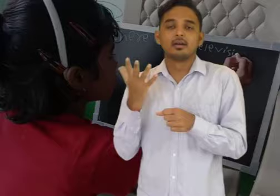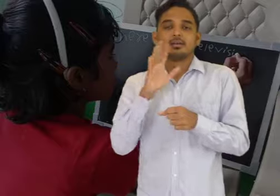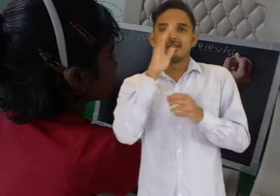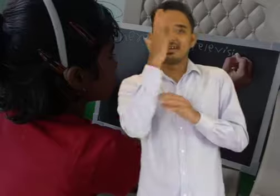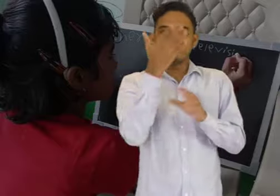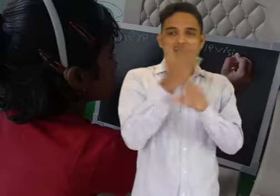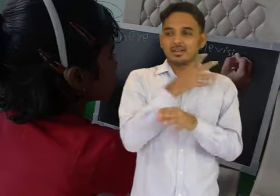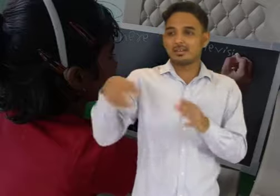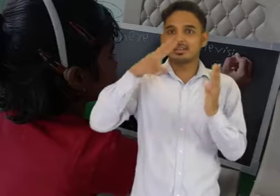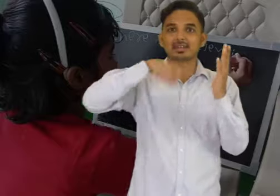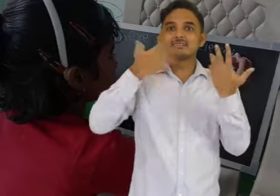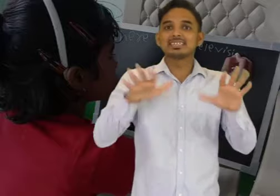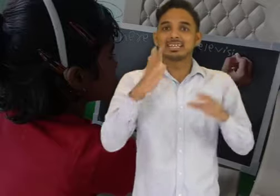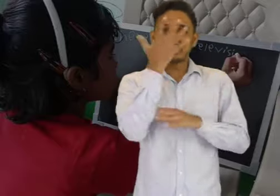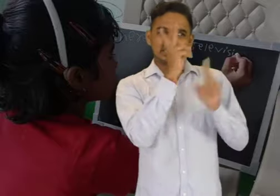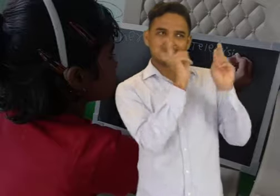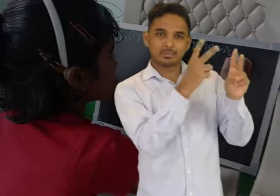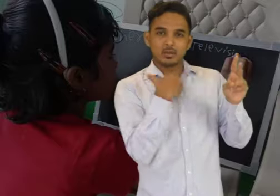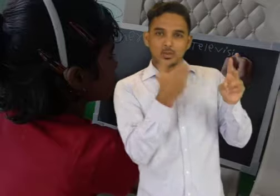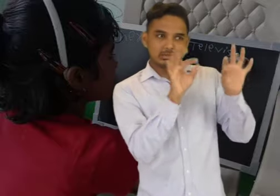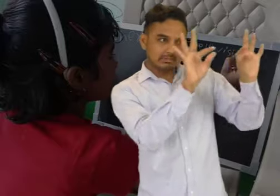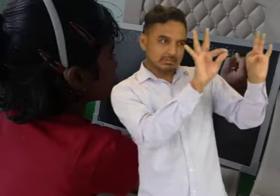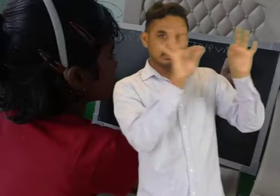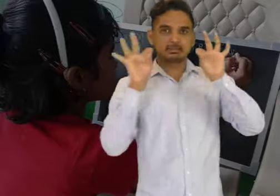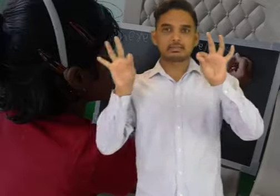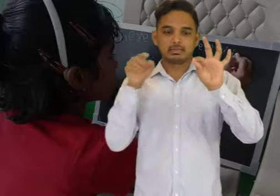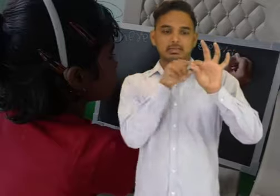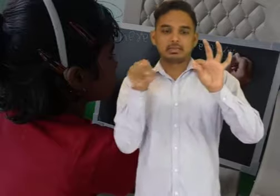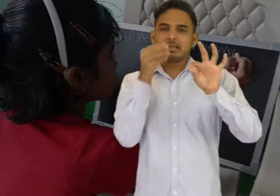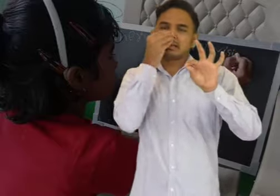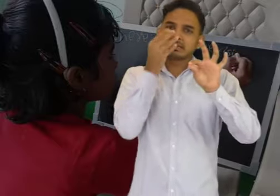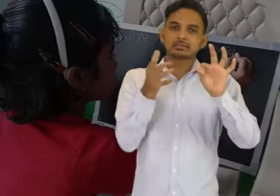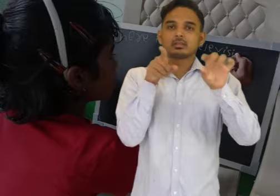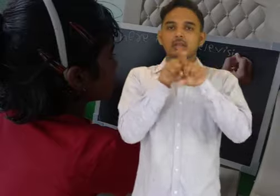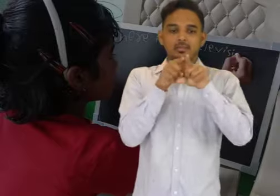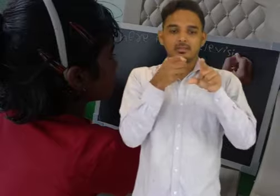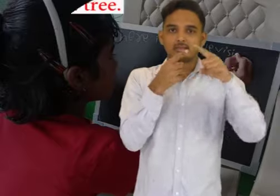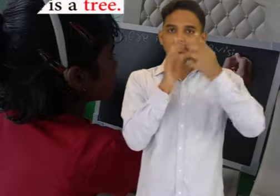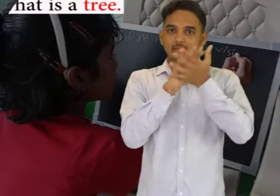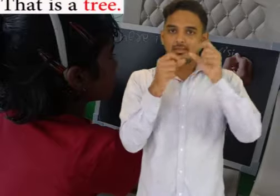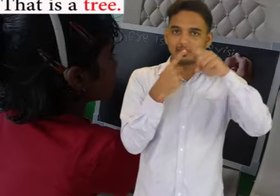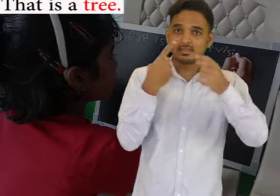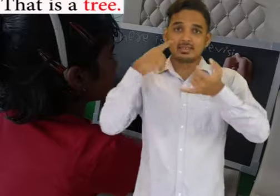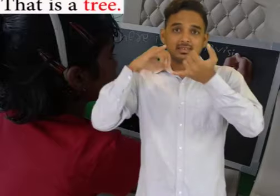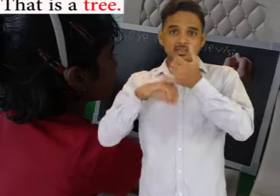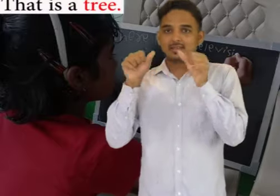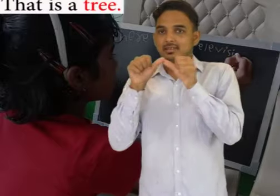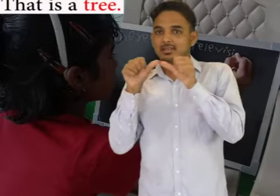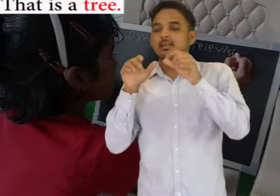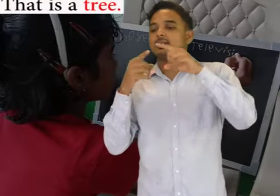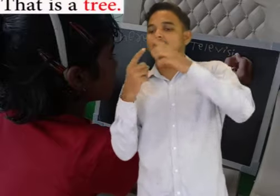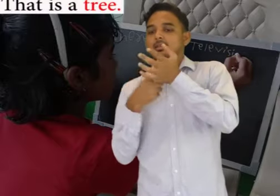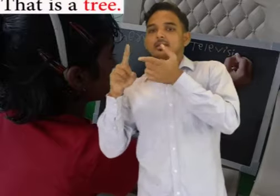the children practice sentence writing